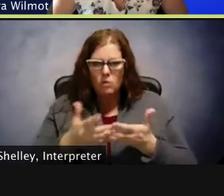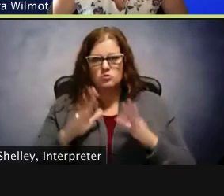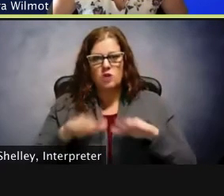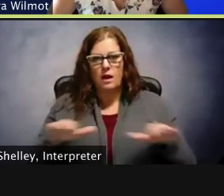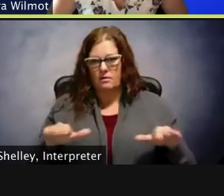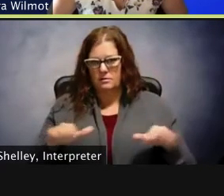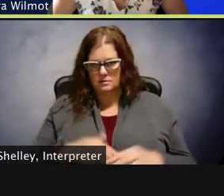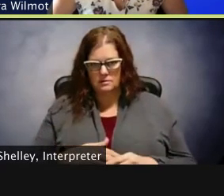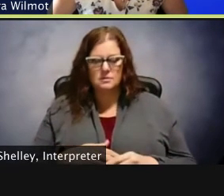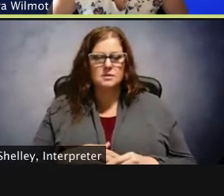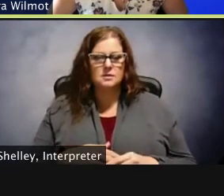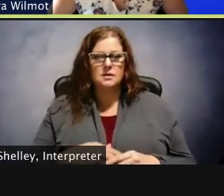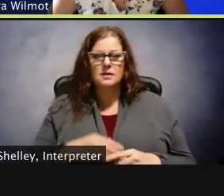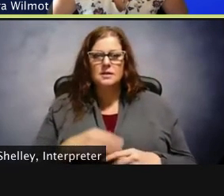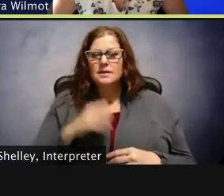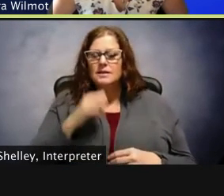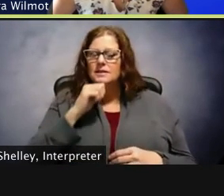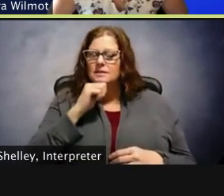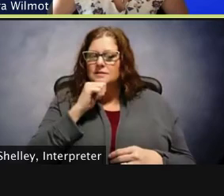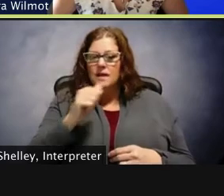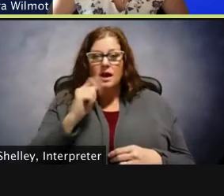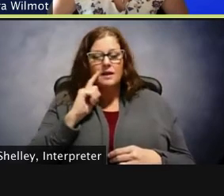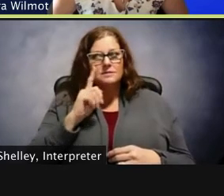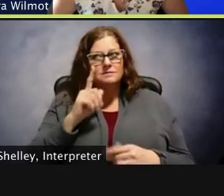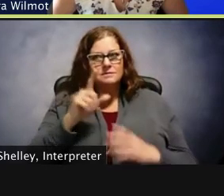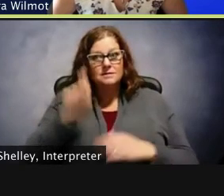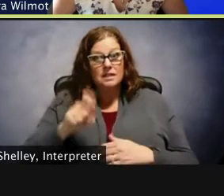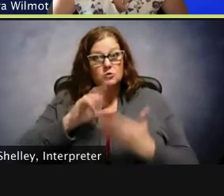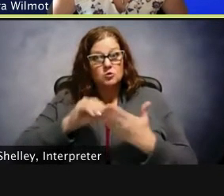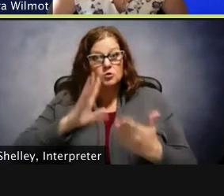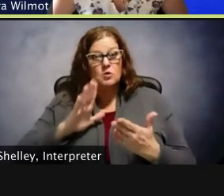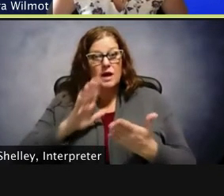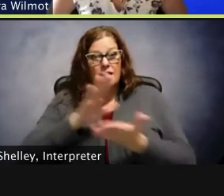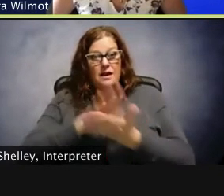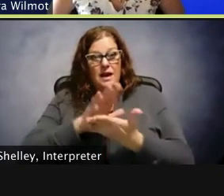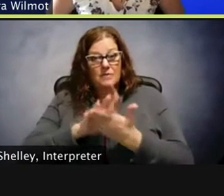“It is NOT necessary for a student to have an academic achievement gap as a sole criteria for